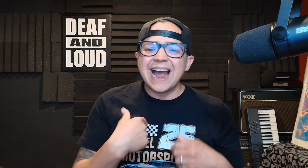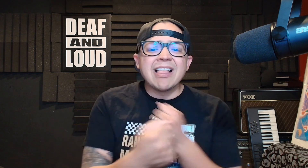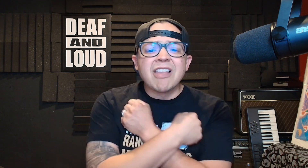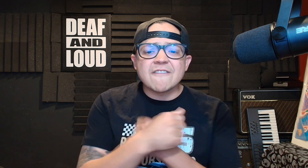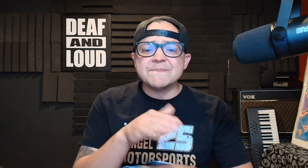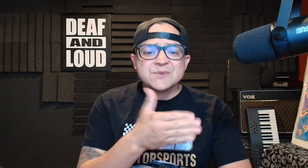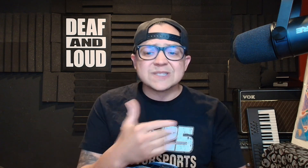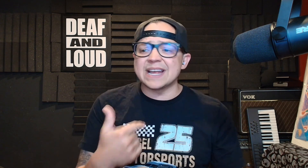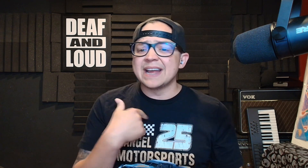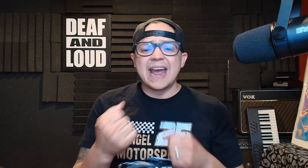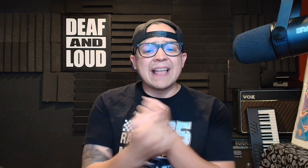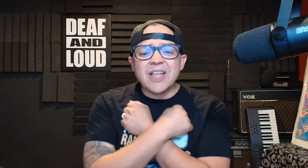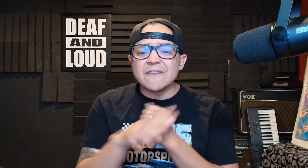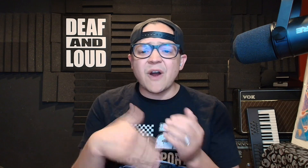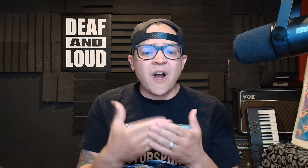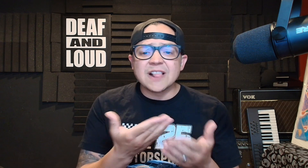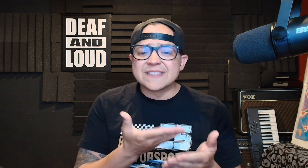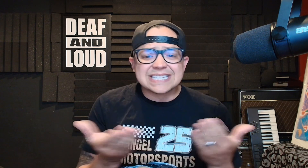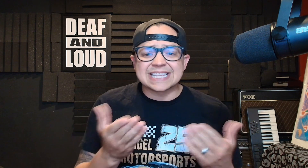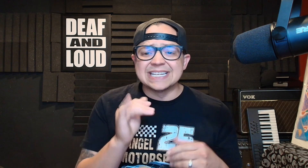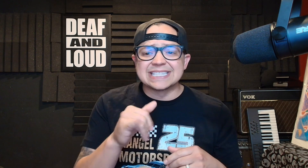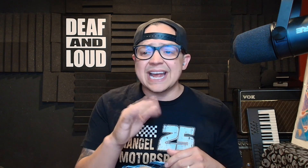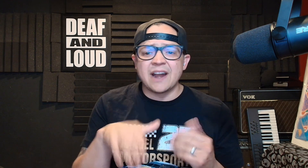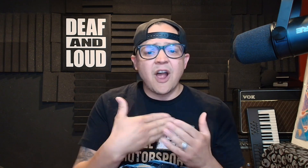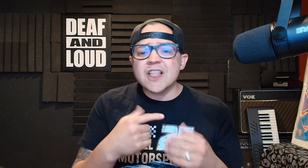I love music. I love all of these things that all of